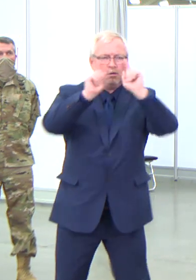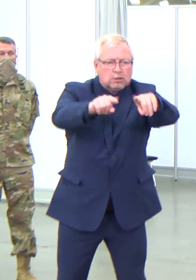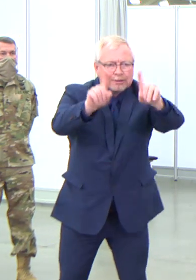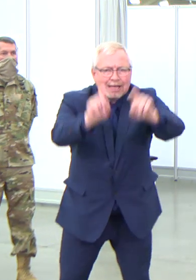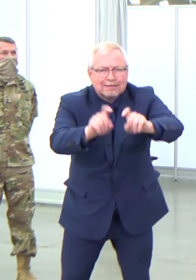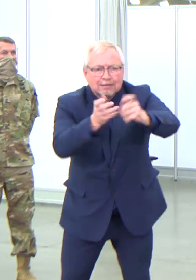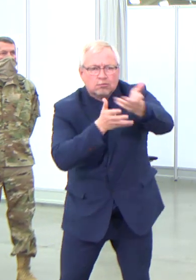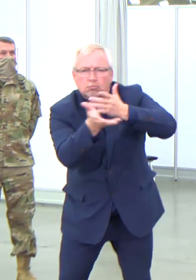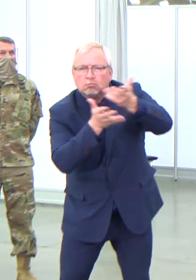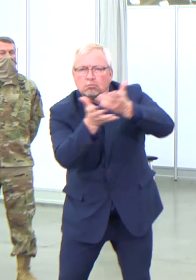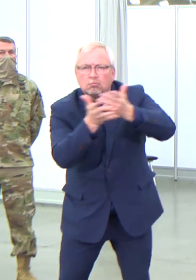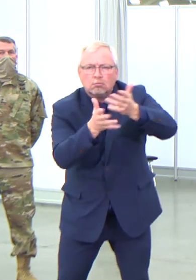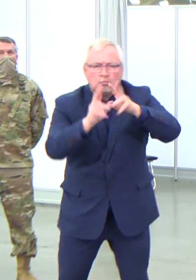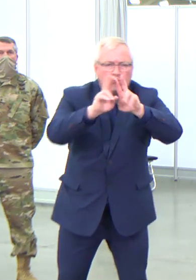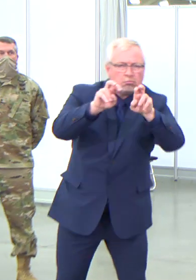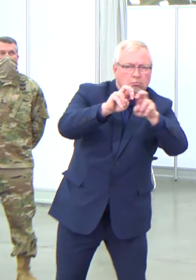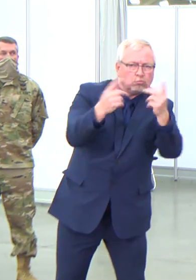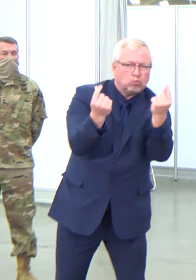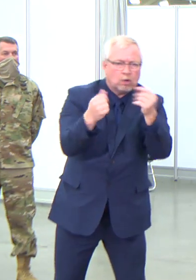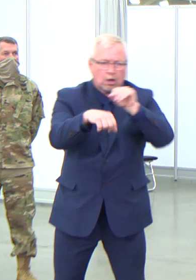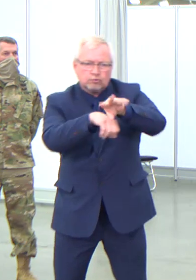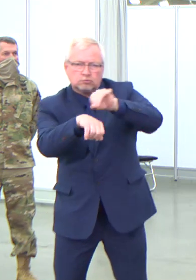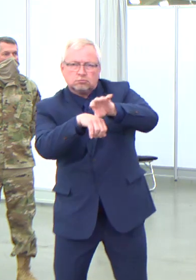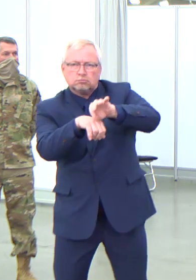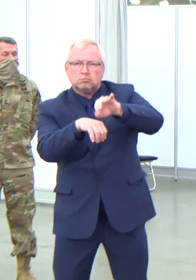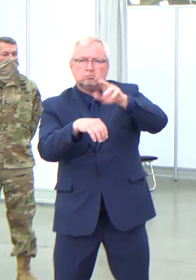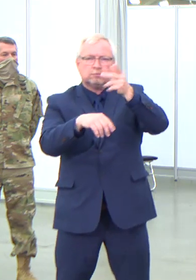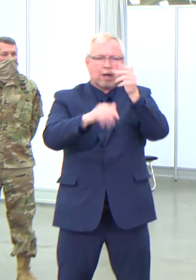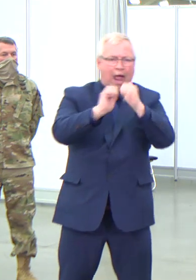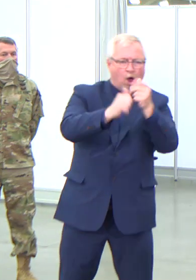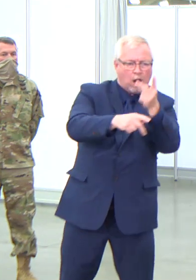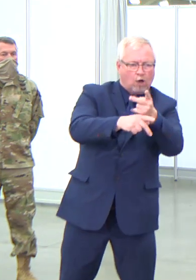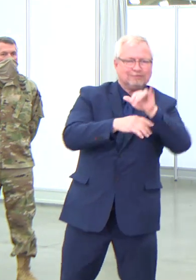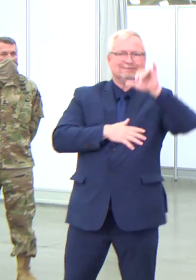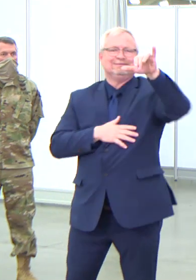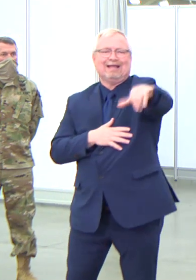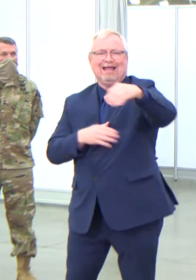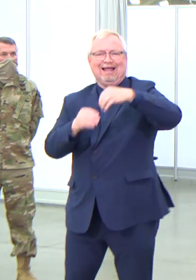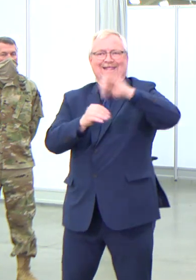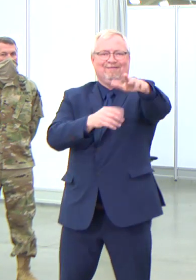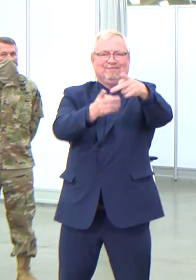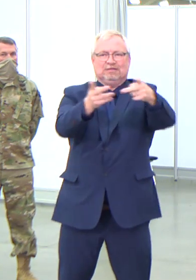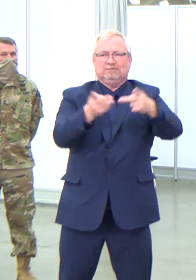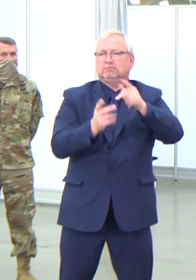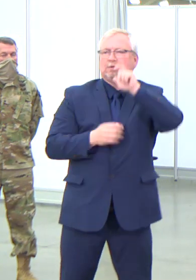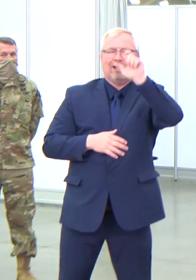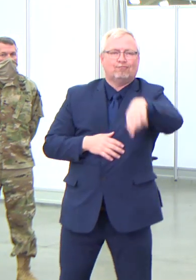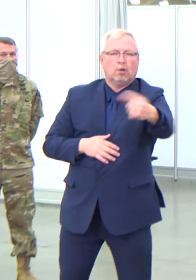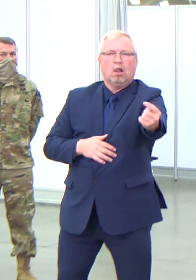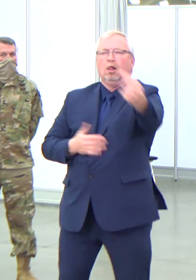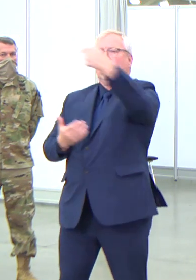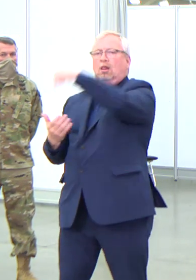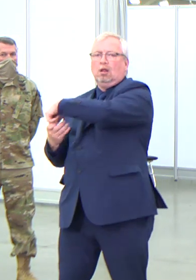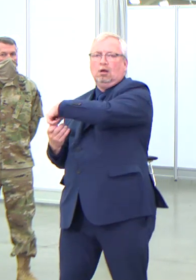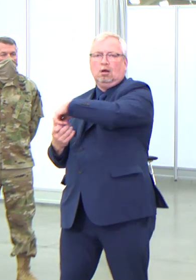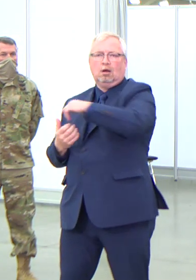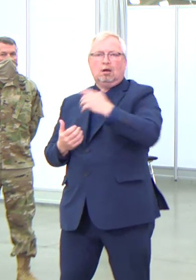make sure, one, we can test, we can do the right assessments, and we can provide the right medical care on site to the folks who may